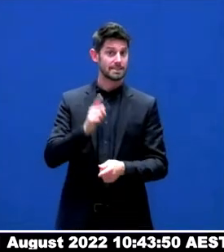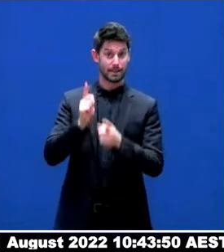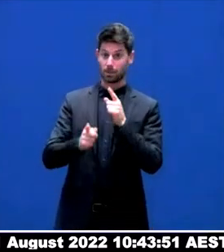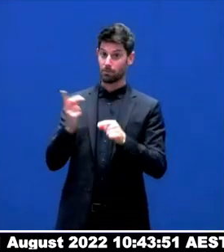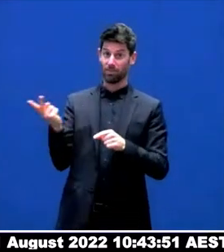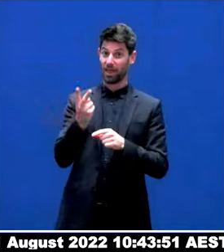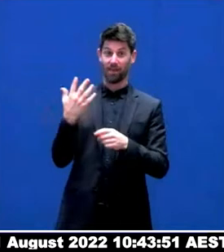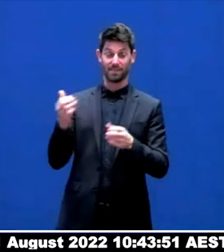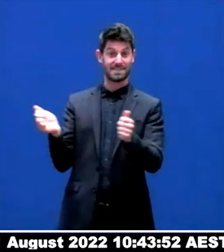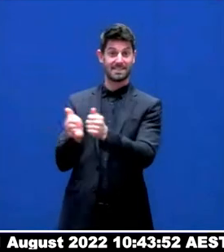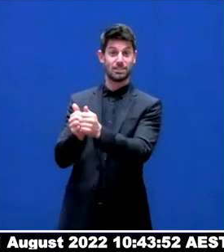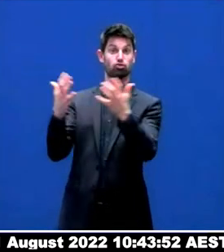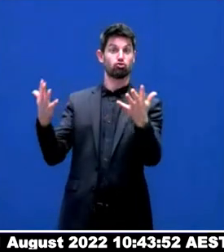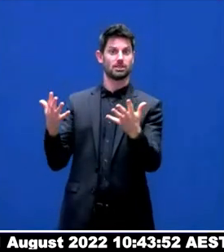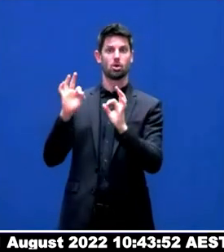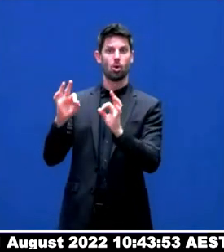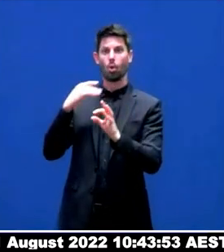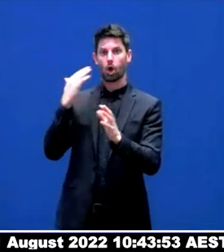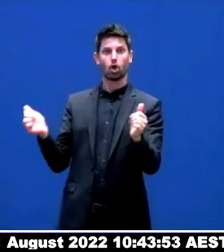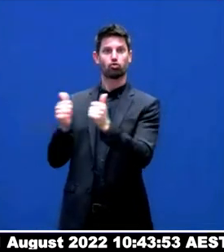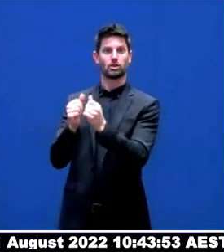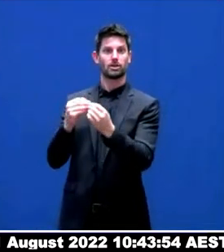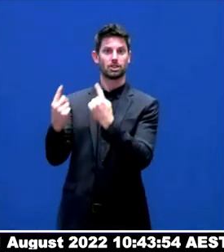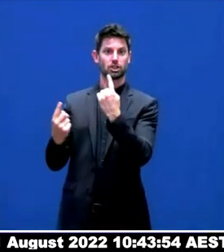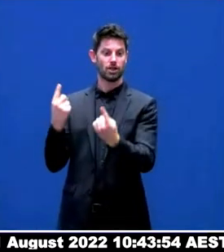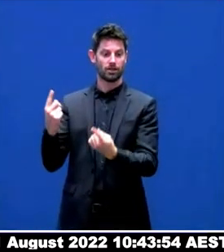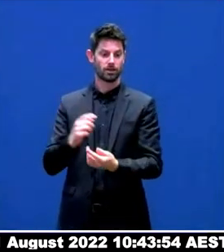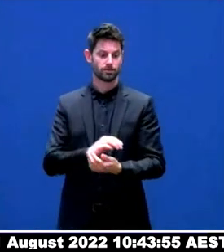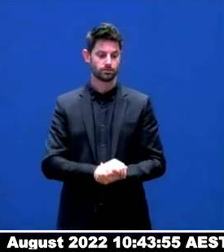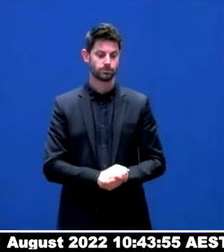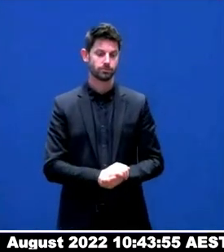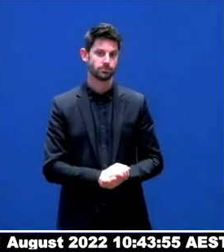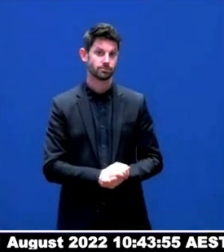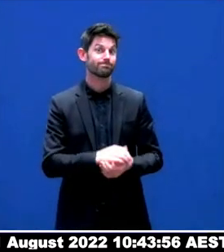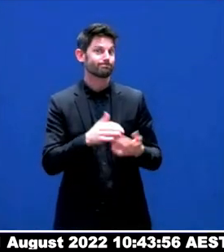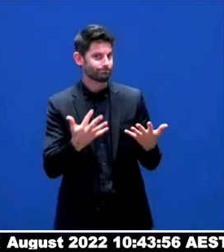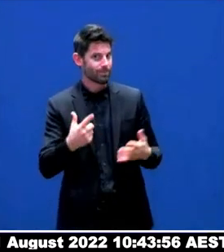So, - CHAIR: Which is an even bigger reason for ensuring that you contact all of them?